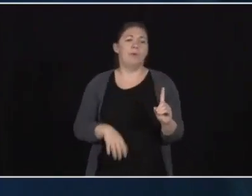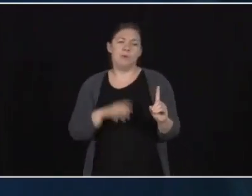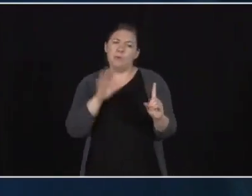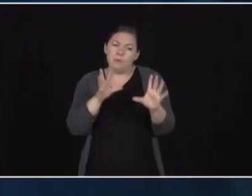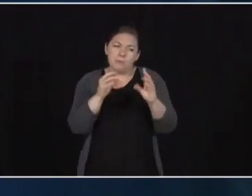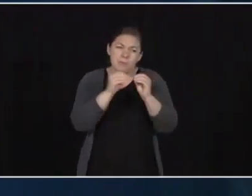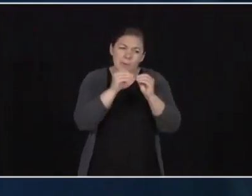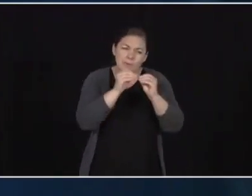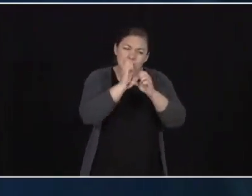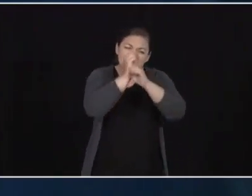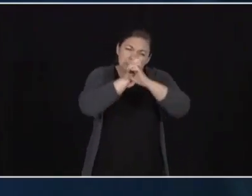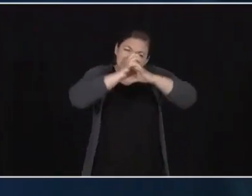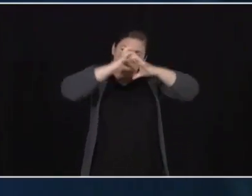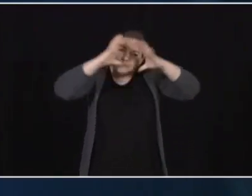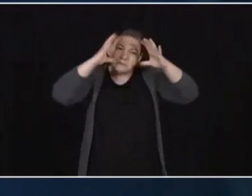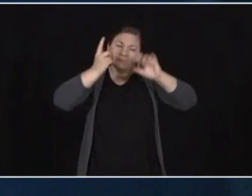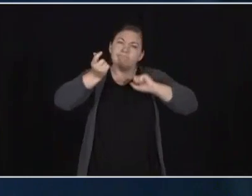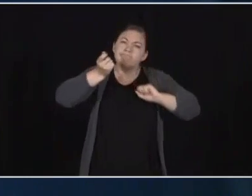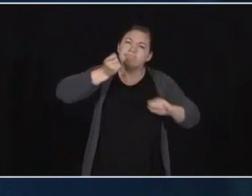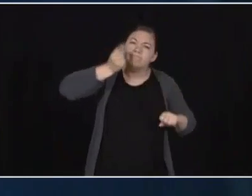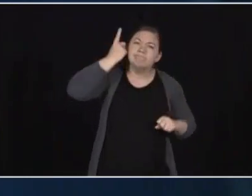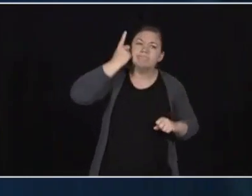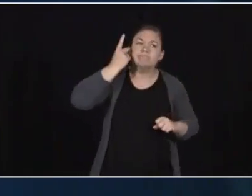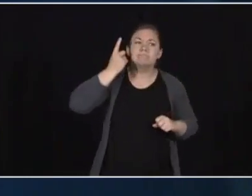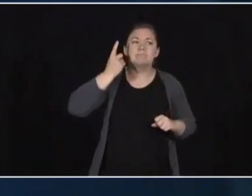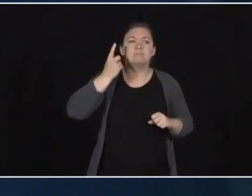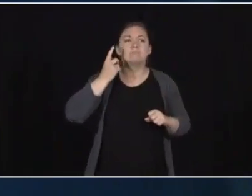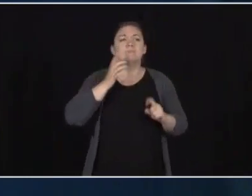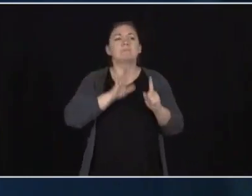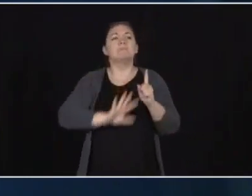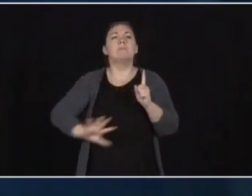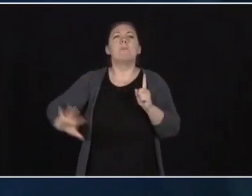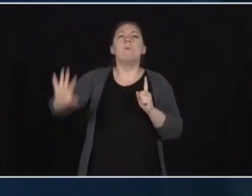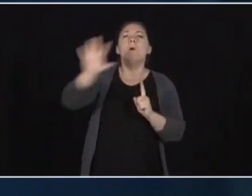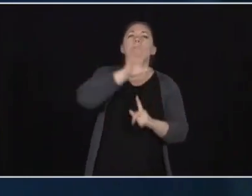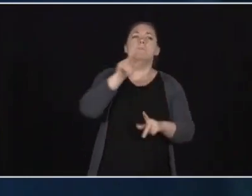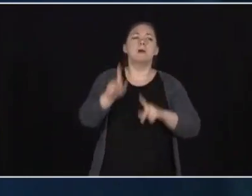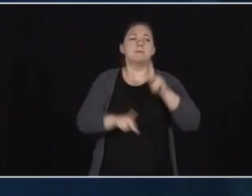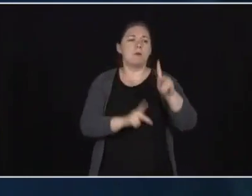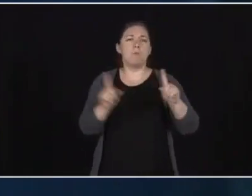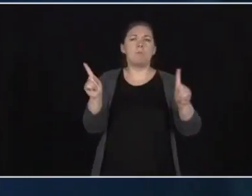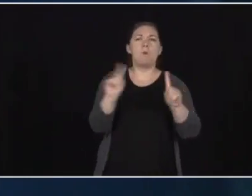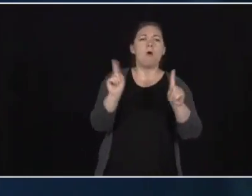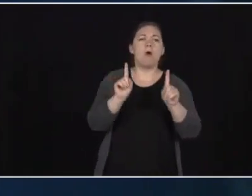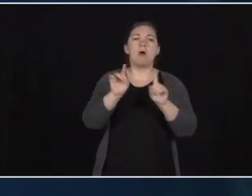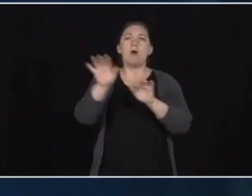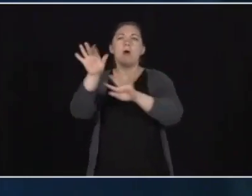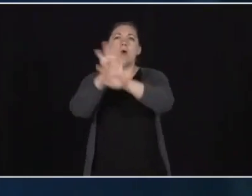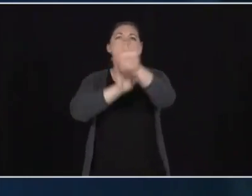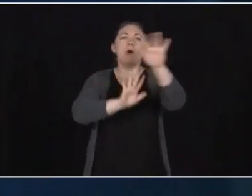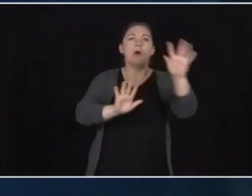if we can for the population. What is ongoing in the community to help inform